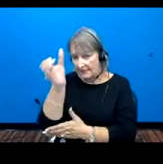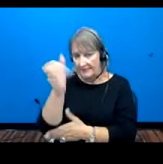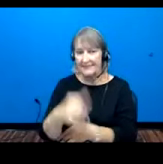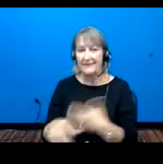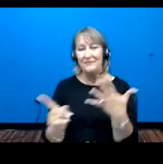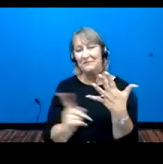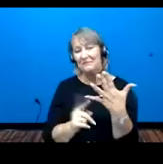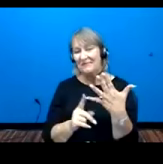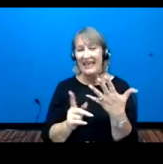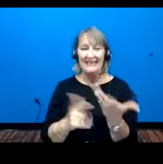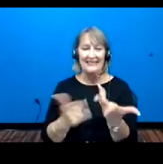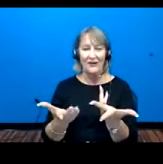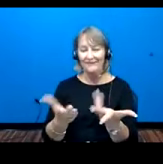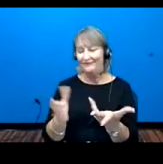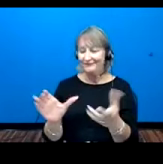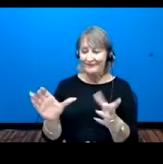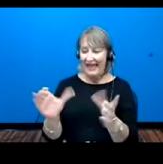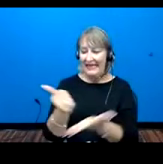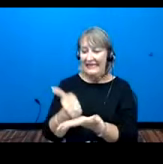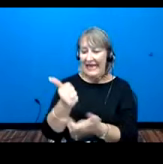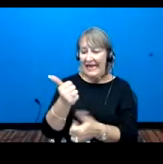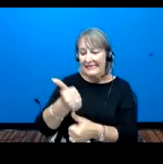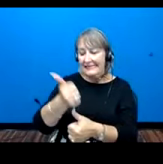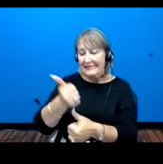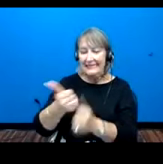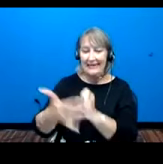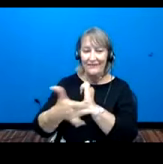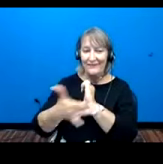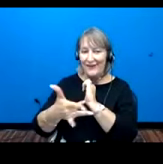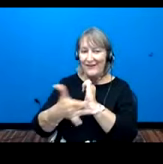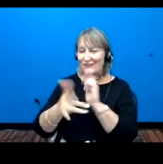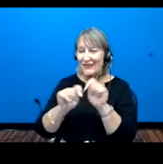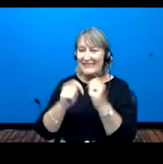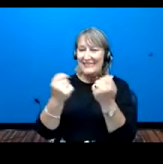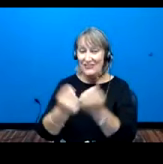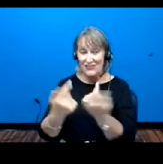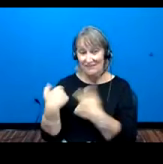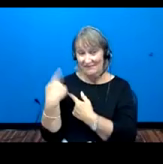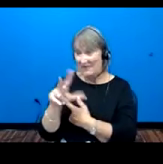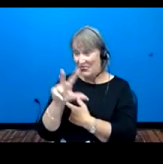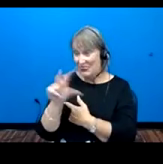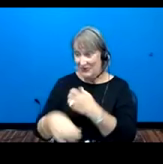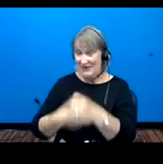Tools for Life, which is celebrating 30 years this year, so very exciting.